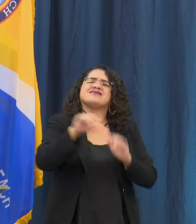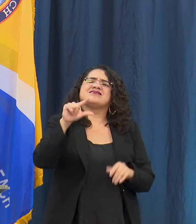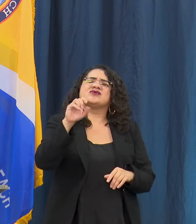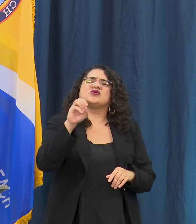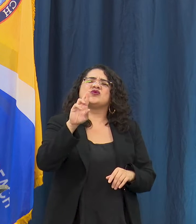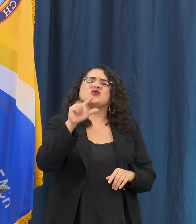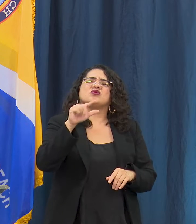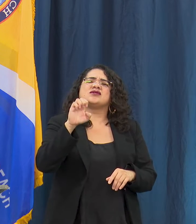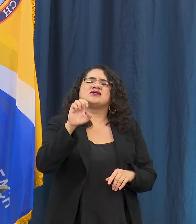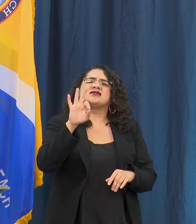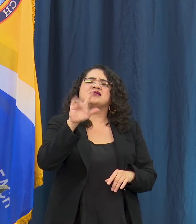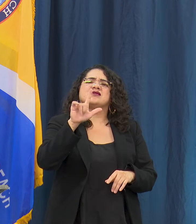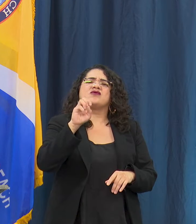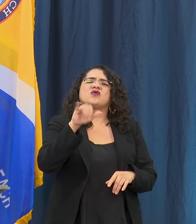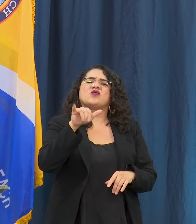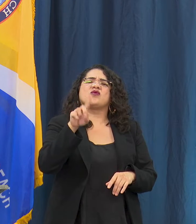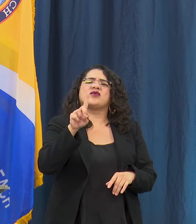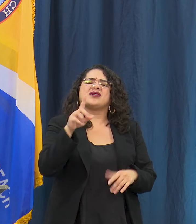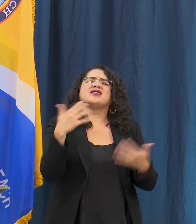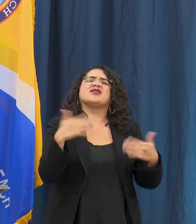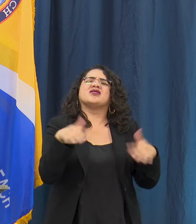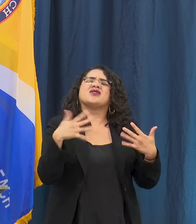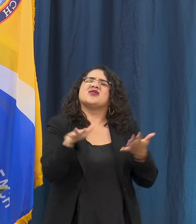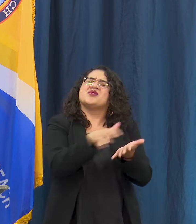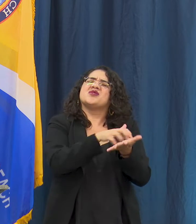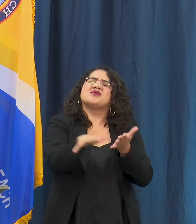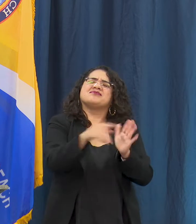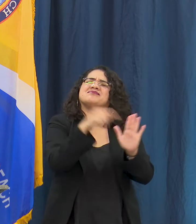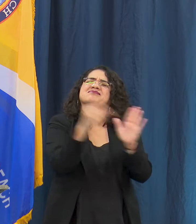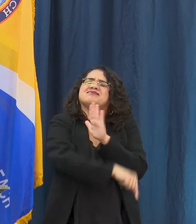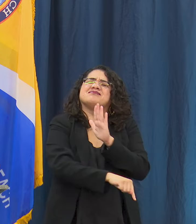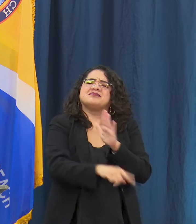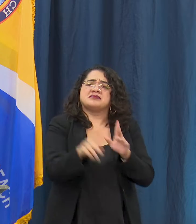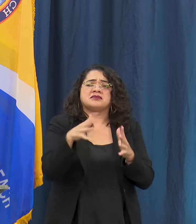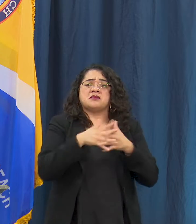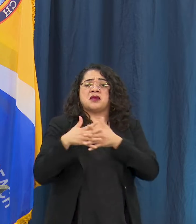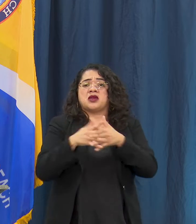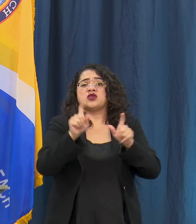have a right to be outraged. Peaceful demonstrations are an important part of